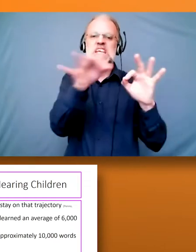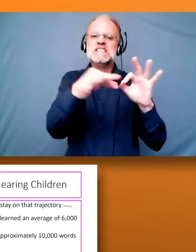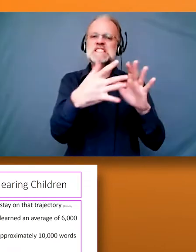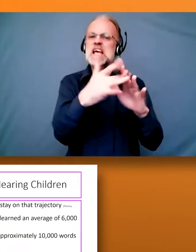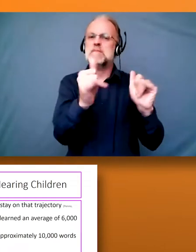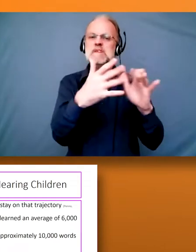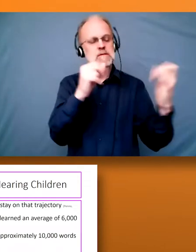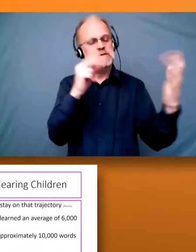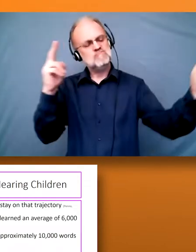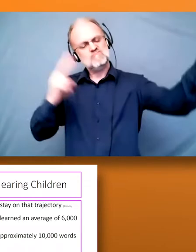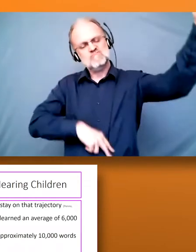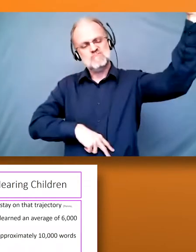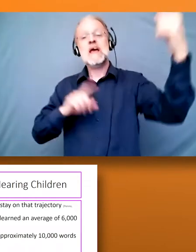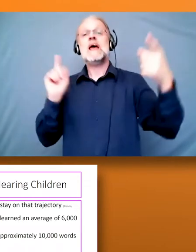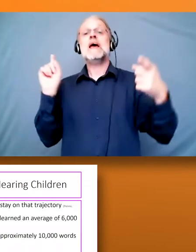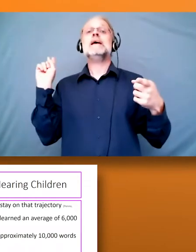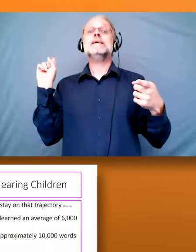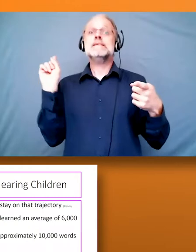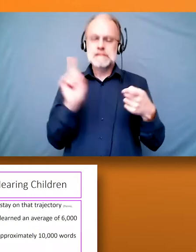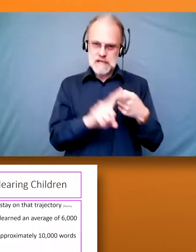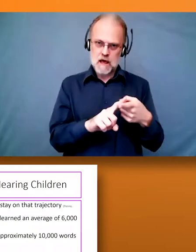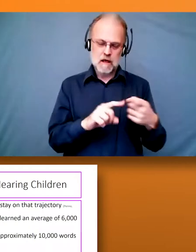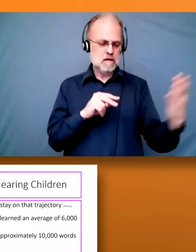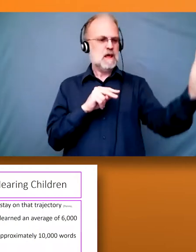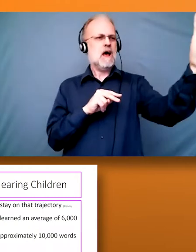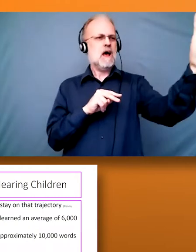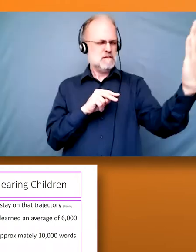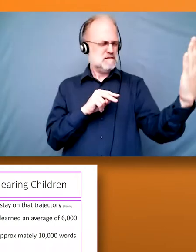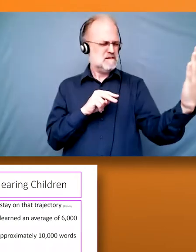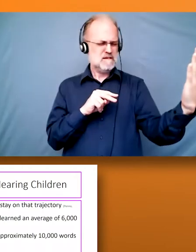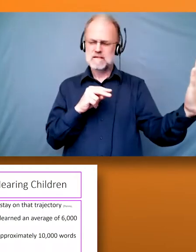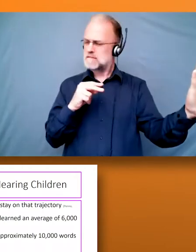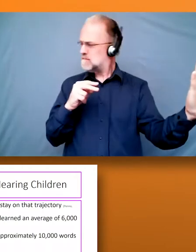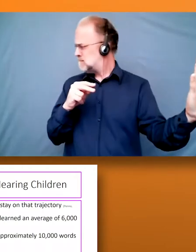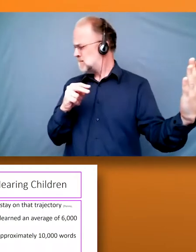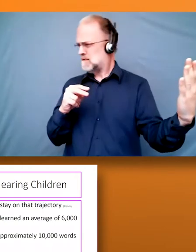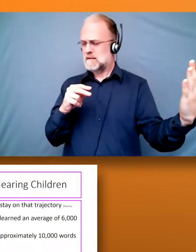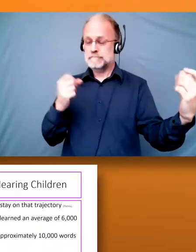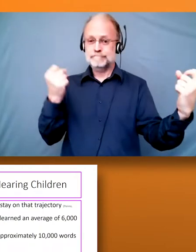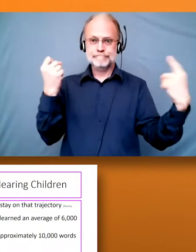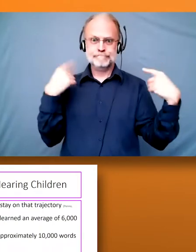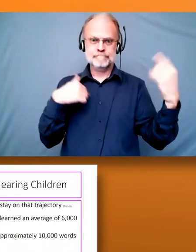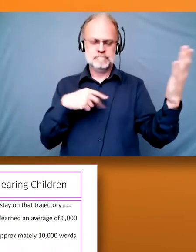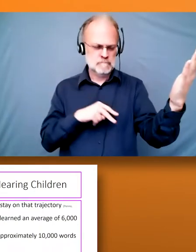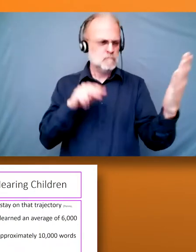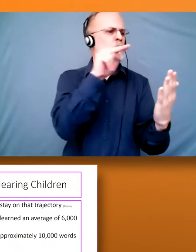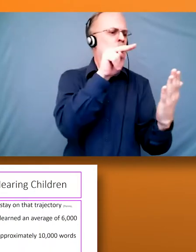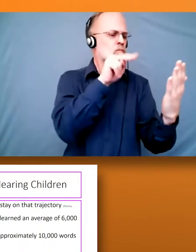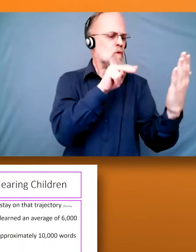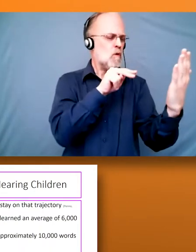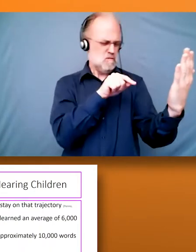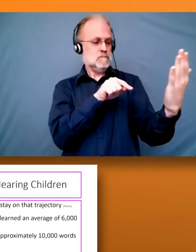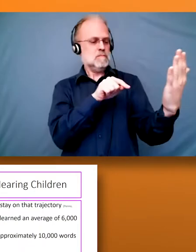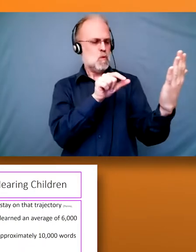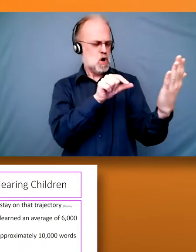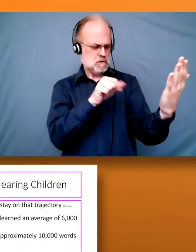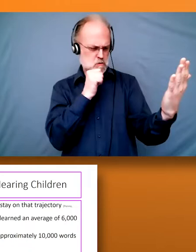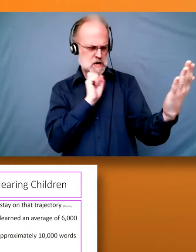sentence level or whatever the case may be until we get to the point where we realize we don't understand or we find a word we don't know.